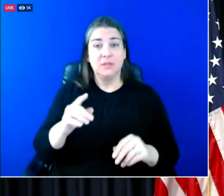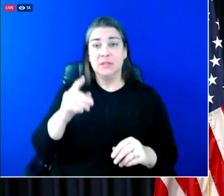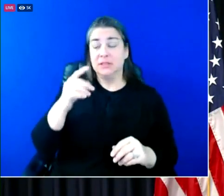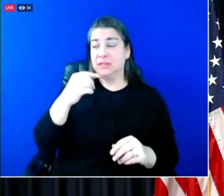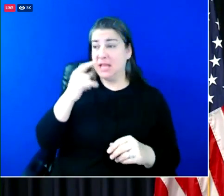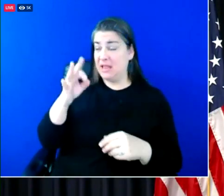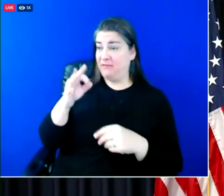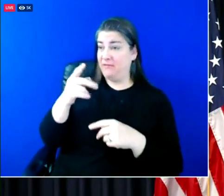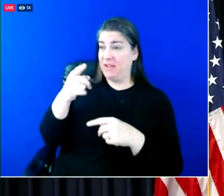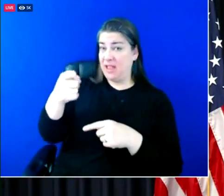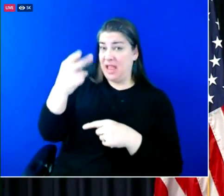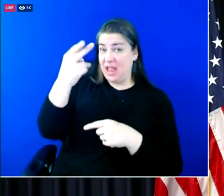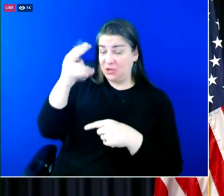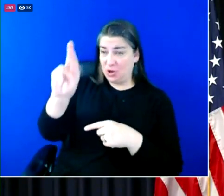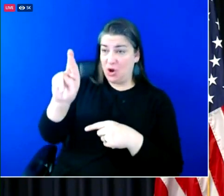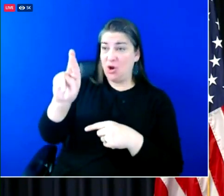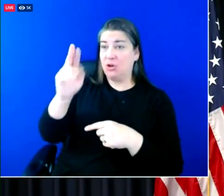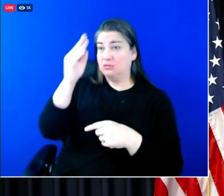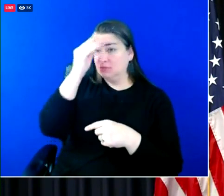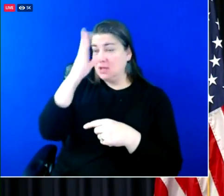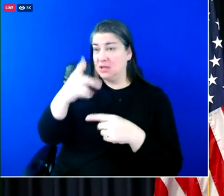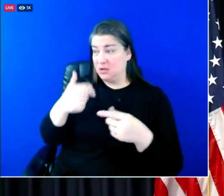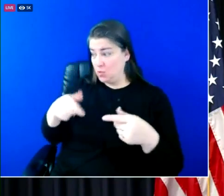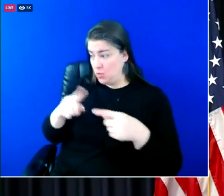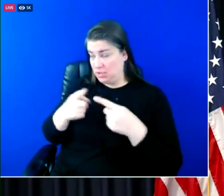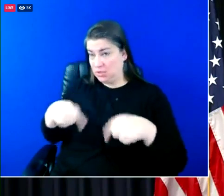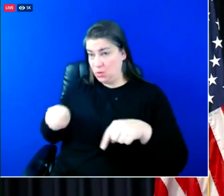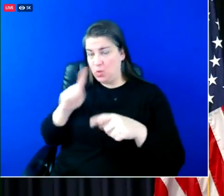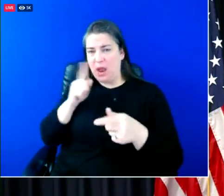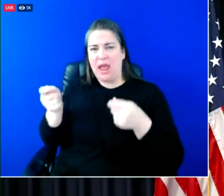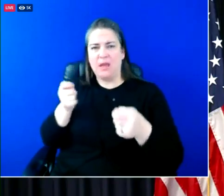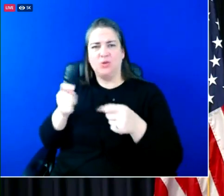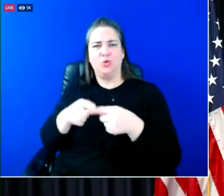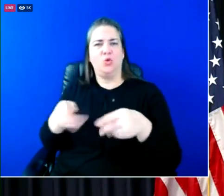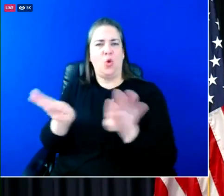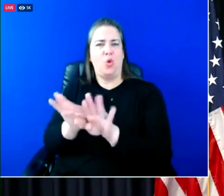department. I want to thank you for all you do for the Commonwealth and to all